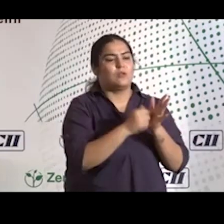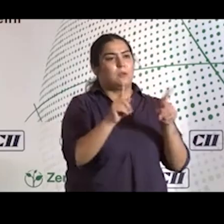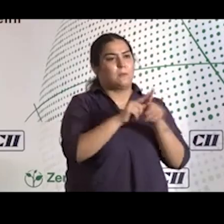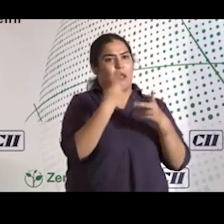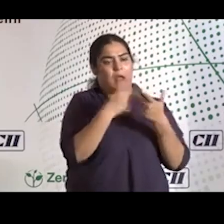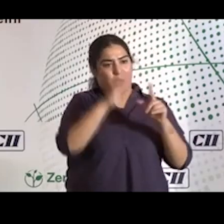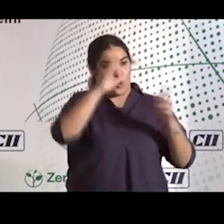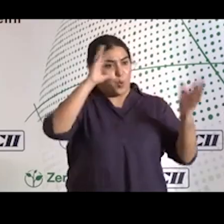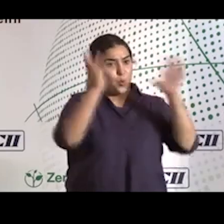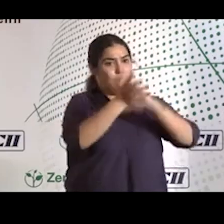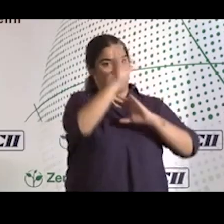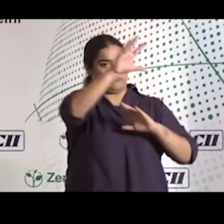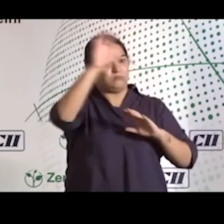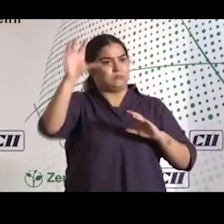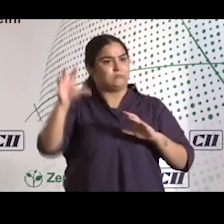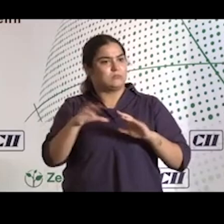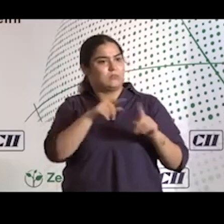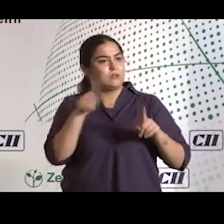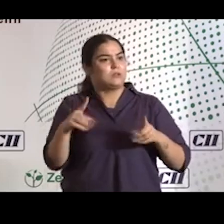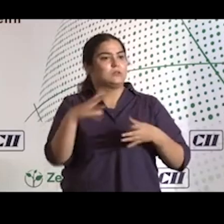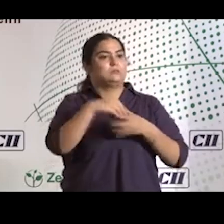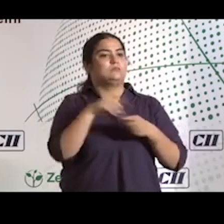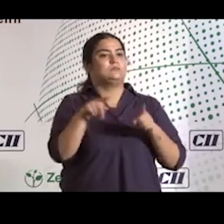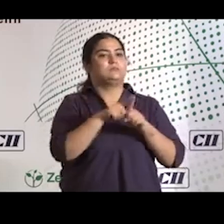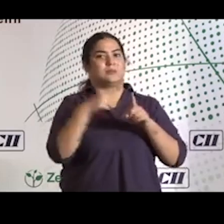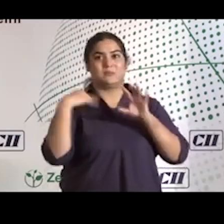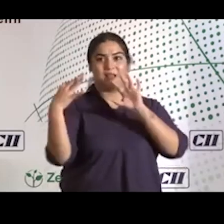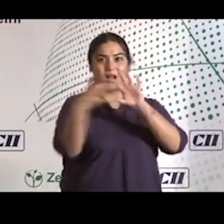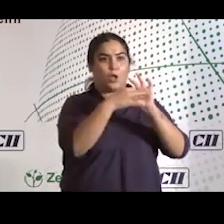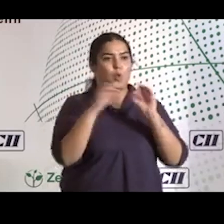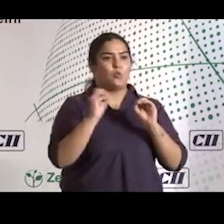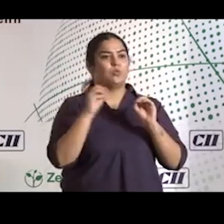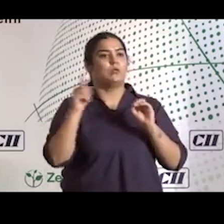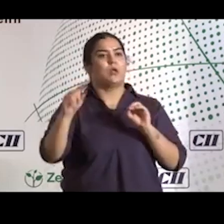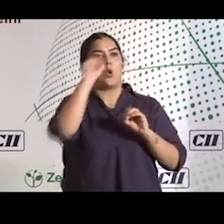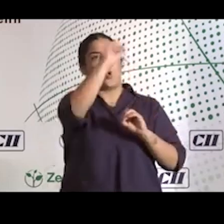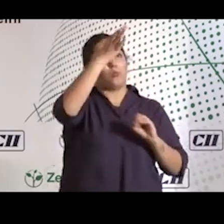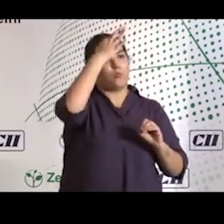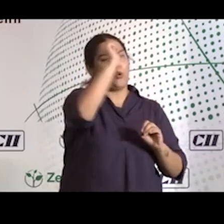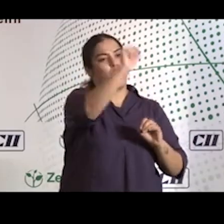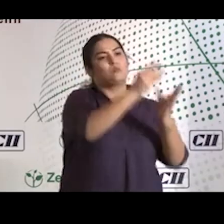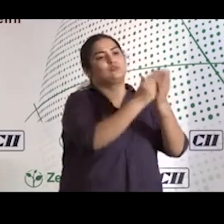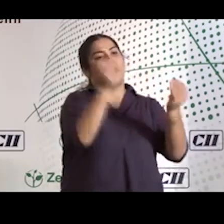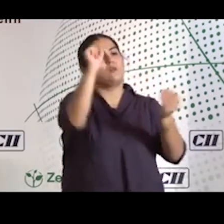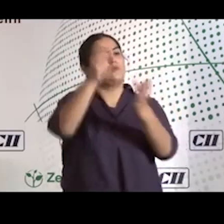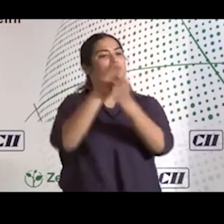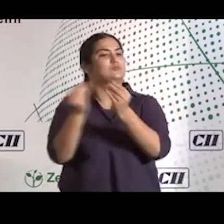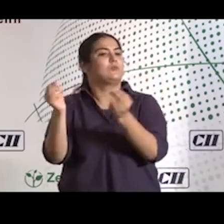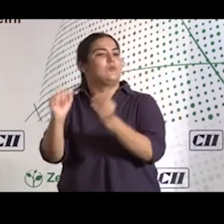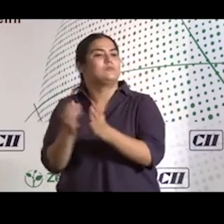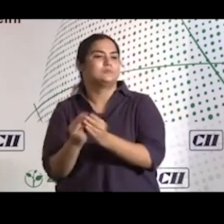if we don't connect these countries, each country develops their own solutions and broad definition.